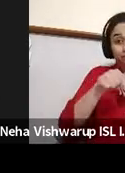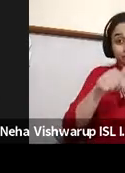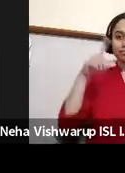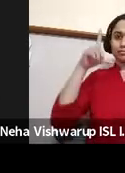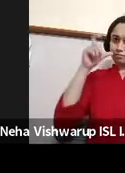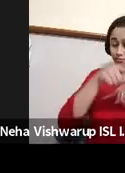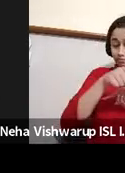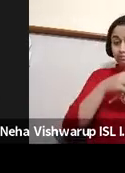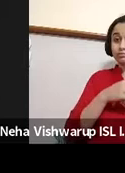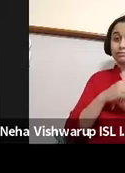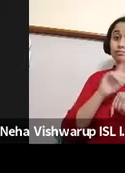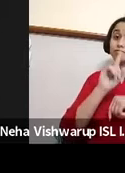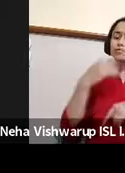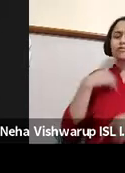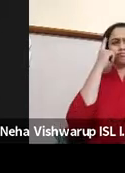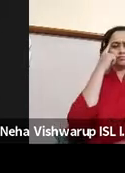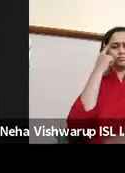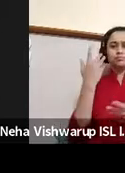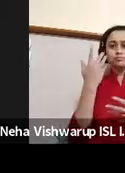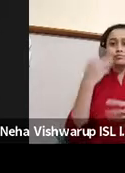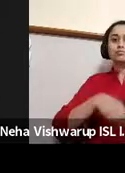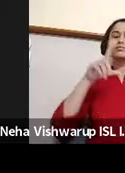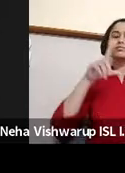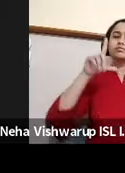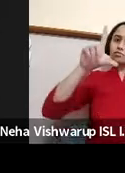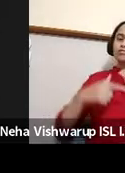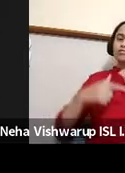one might think the portrait was made to serve a civic or administrative purpose